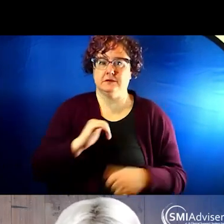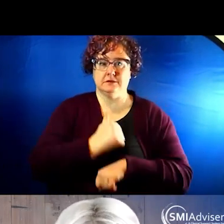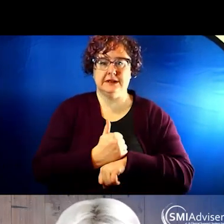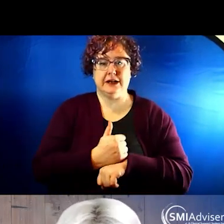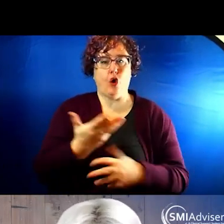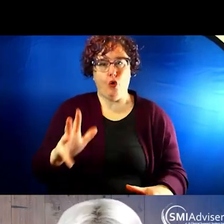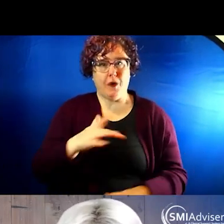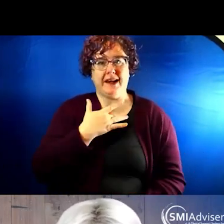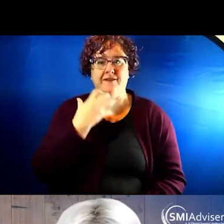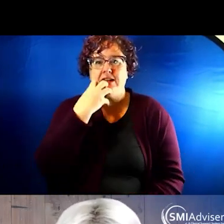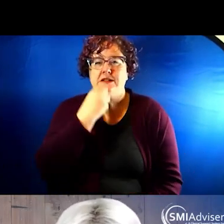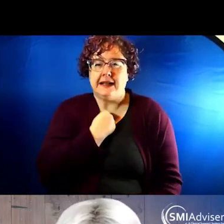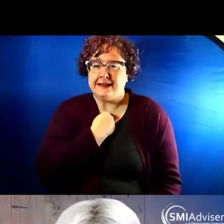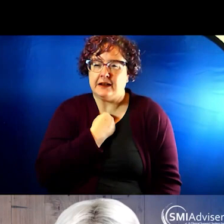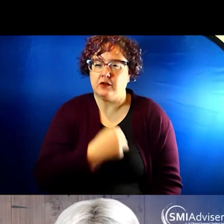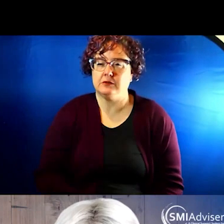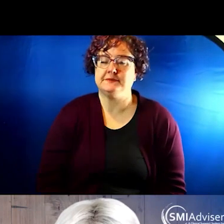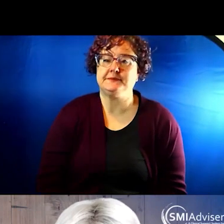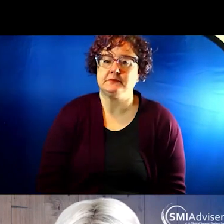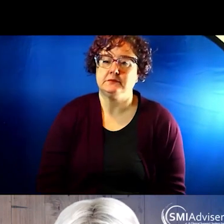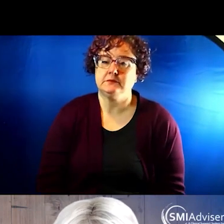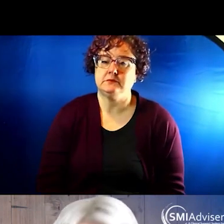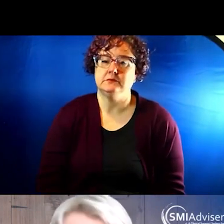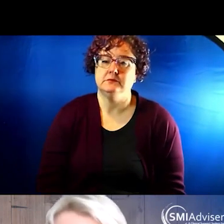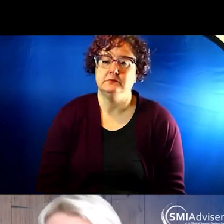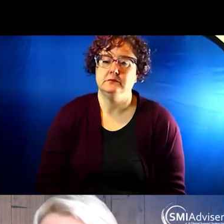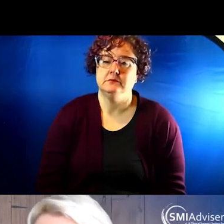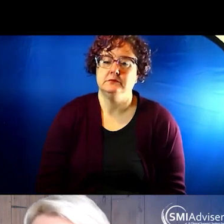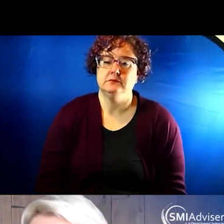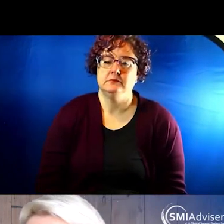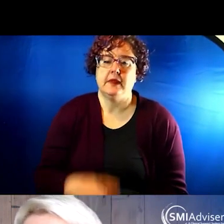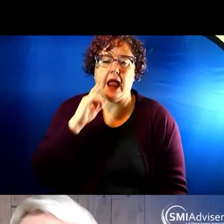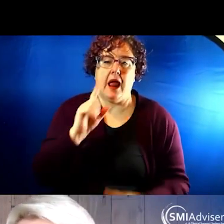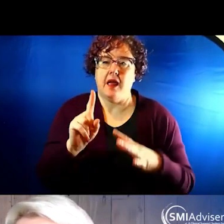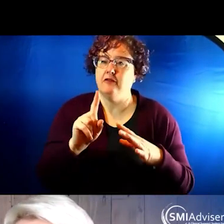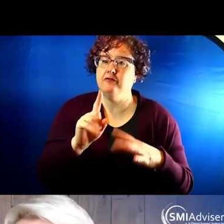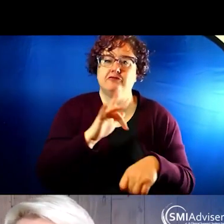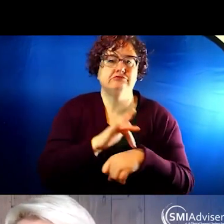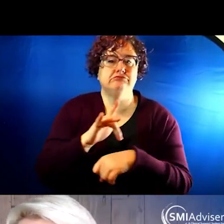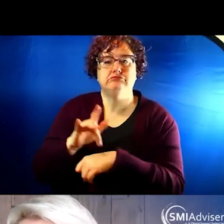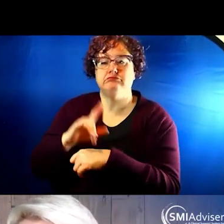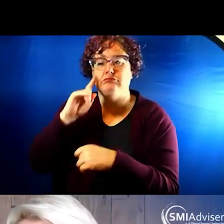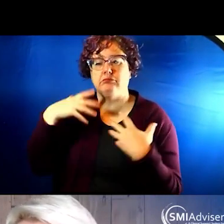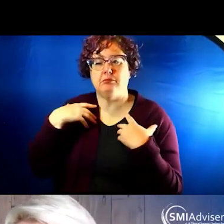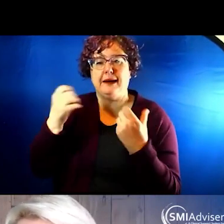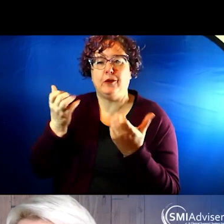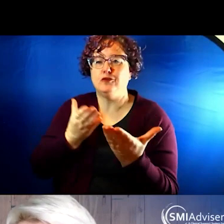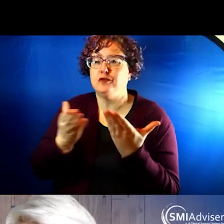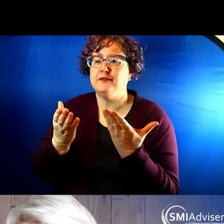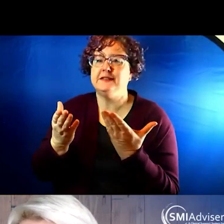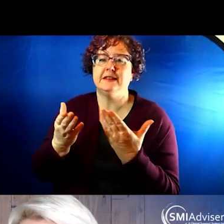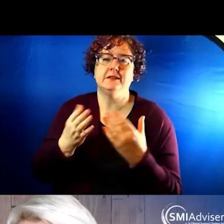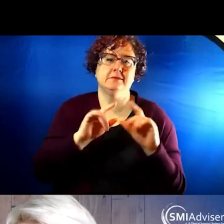AS SOMEONE WHO HAVE BEEN IN AND OUT OF MENTAL HEALTH SERVICES FOR THE LAST